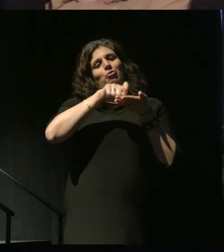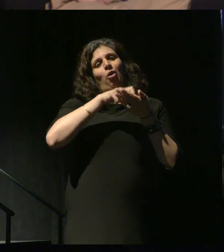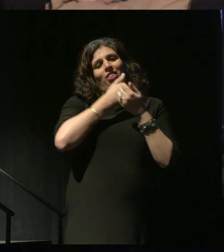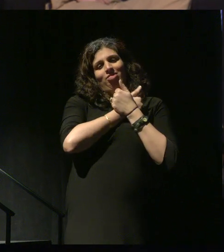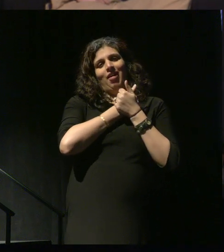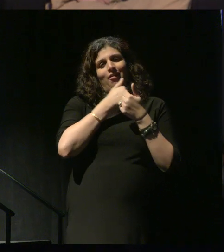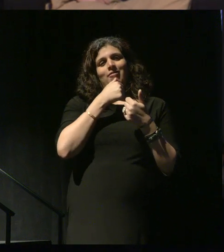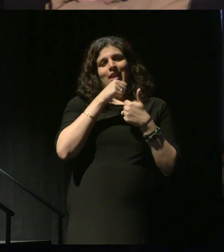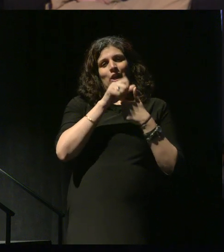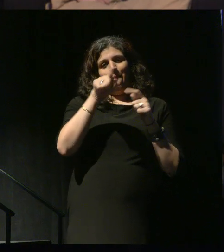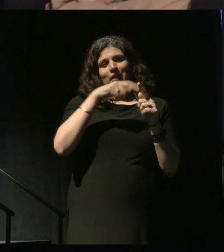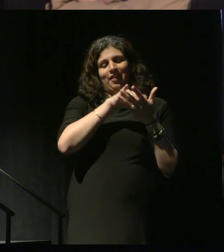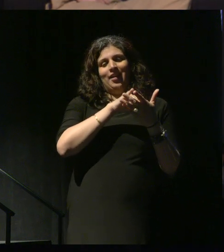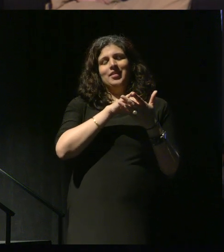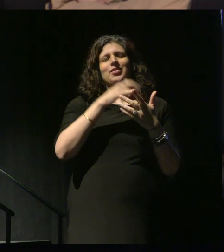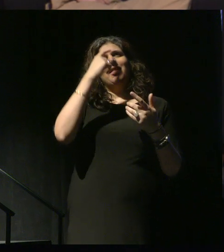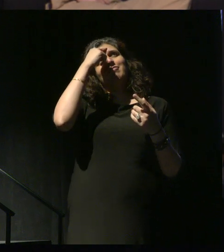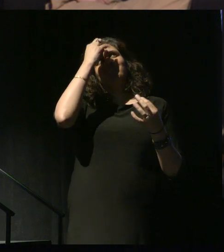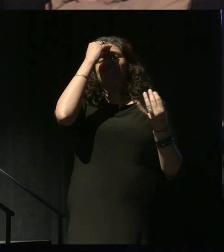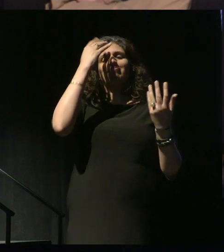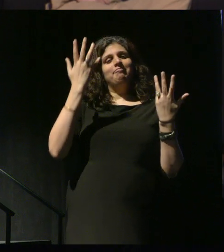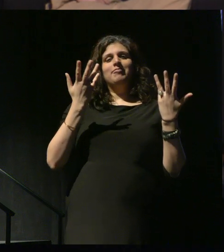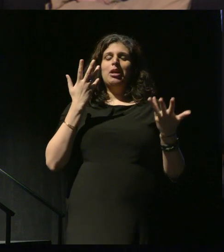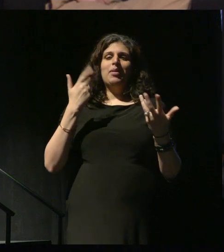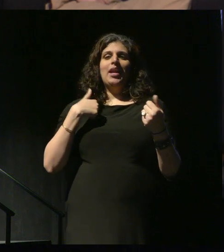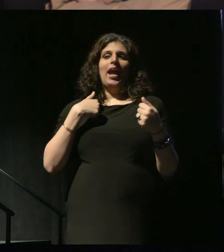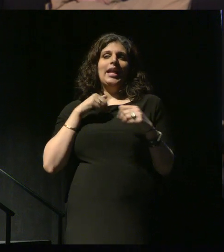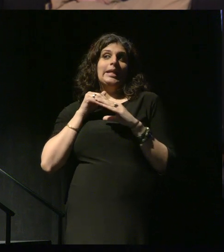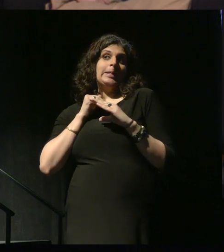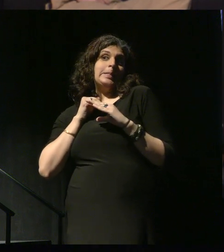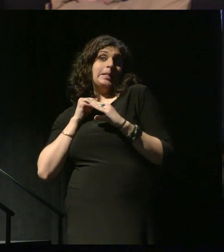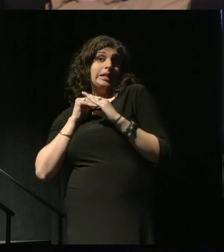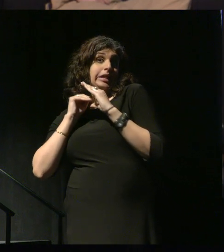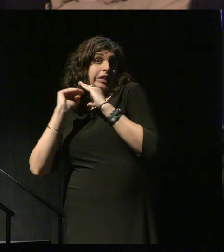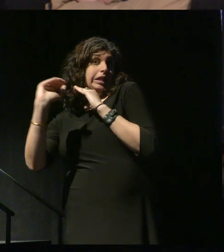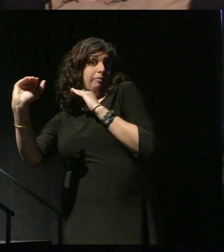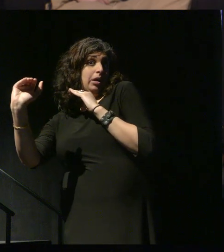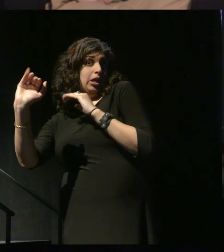and I thought maybe I could email this to John,